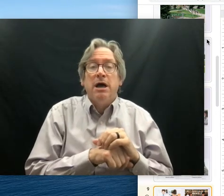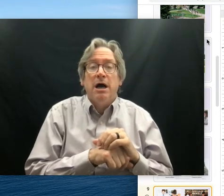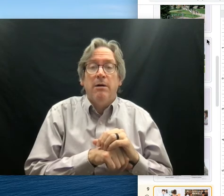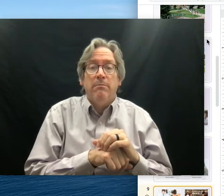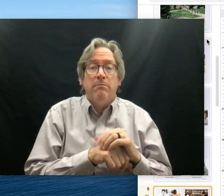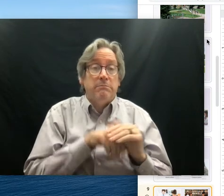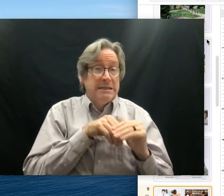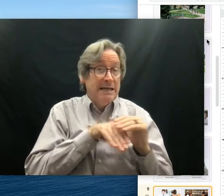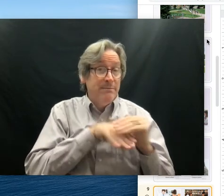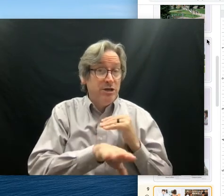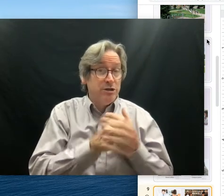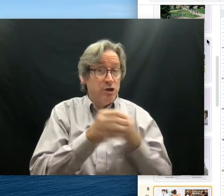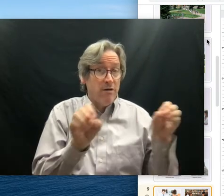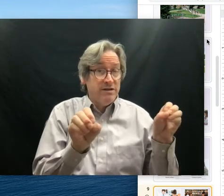um admissions office